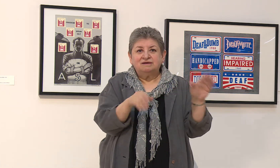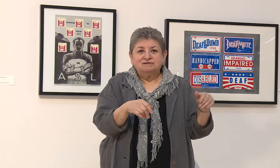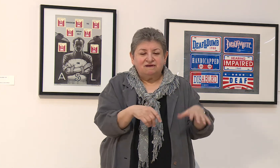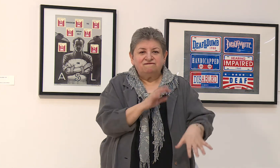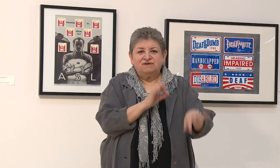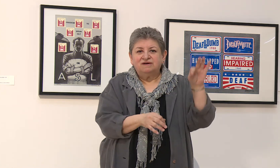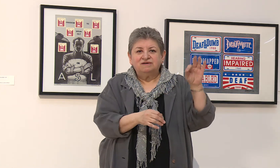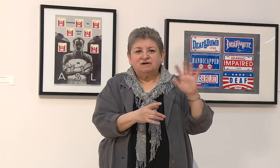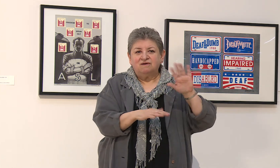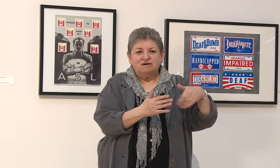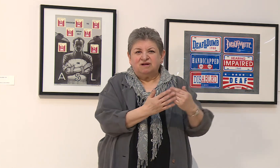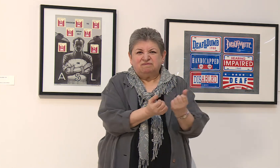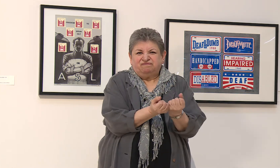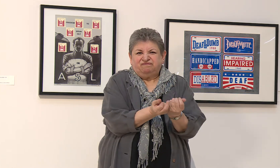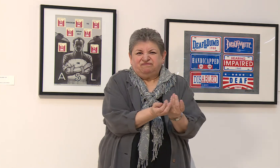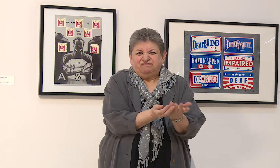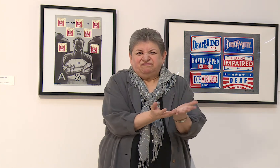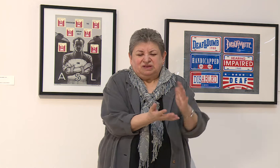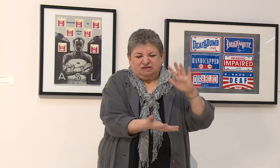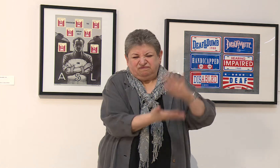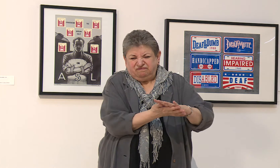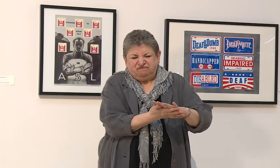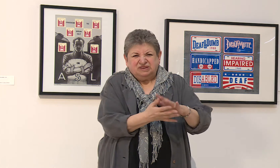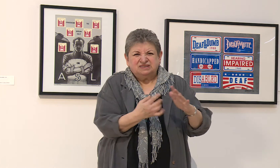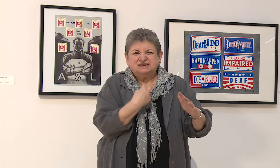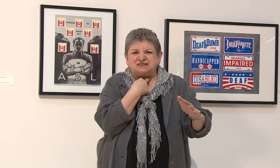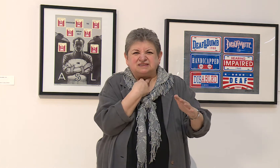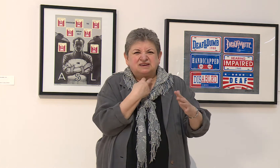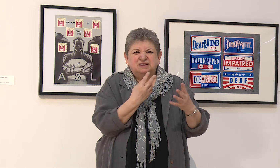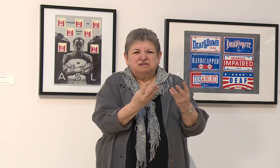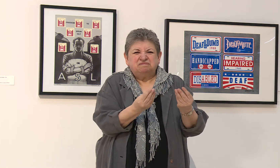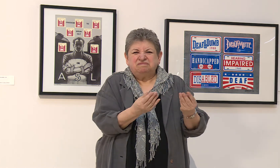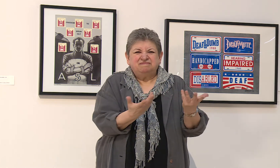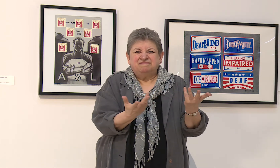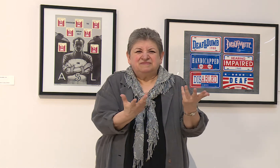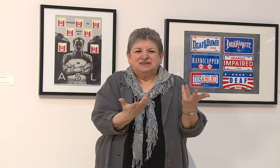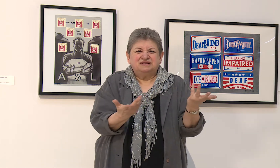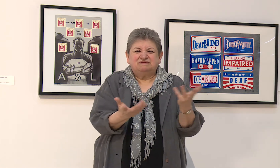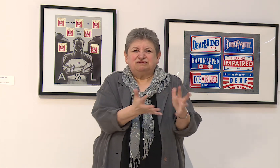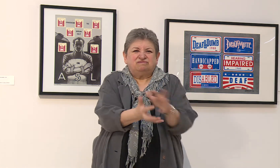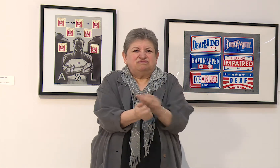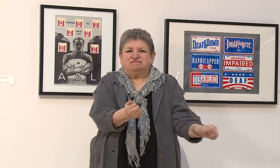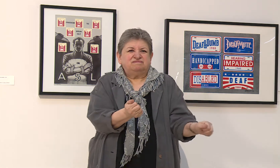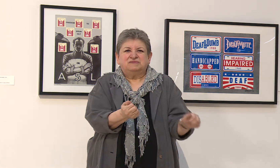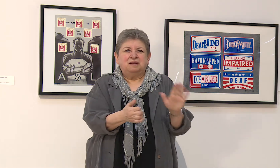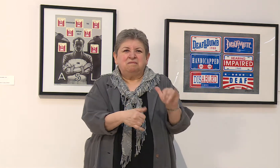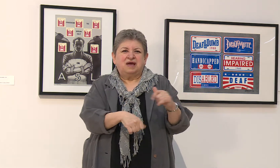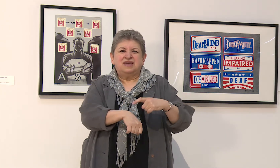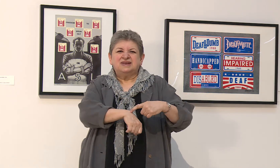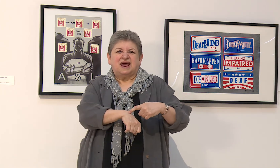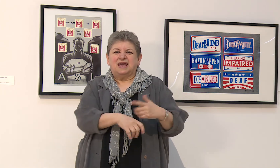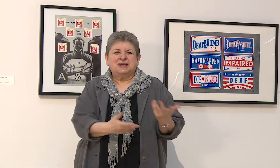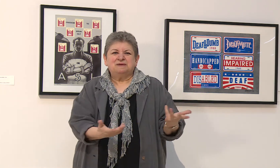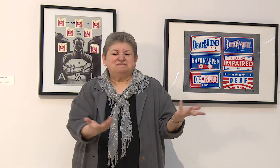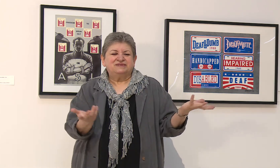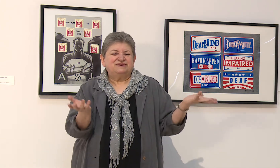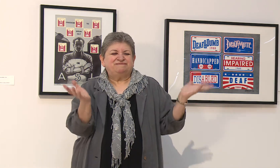But by the time I was able to get to her archive, time had taken its toll and a lot of damage had been done.